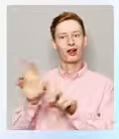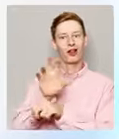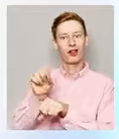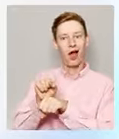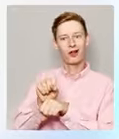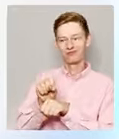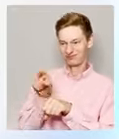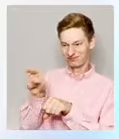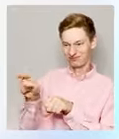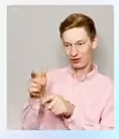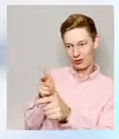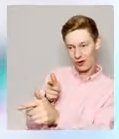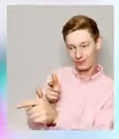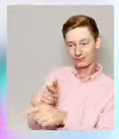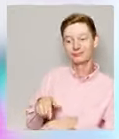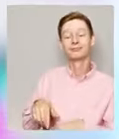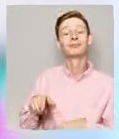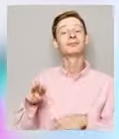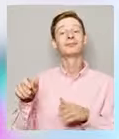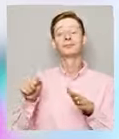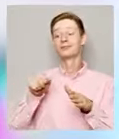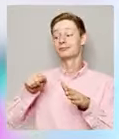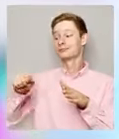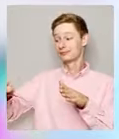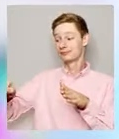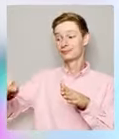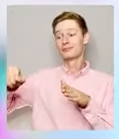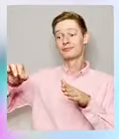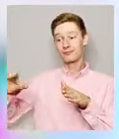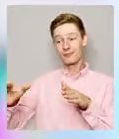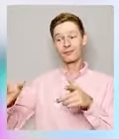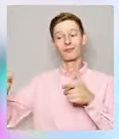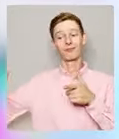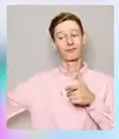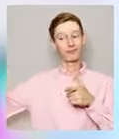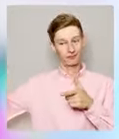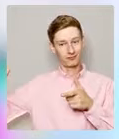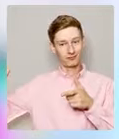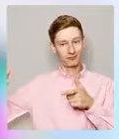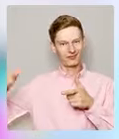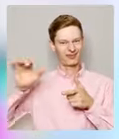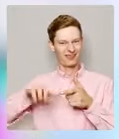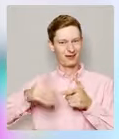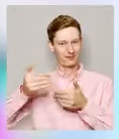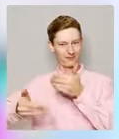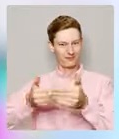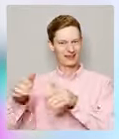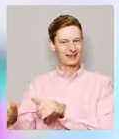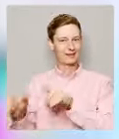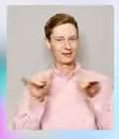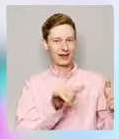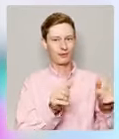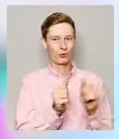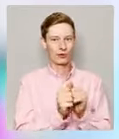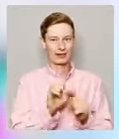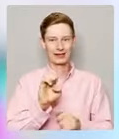To do this, they grab the handle, move their hand forward and up and release to grab the trigger. Just as in the ejection step,